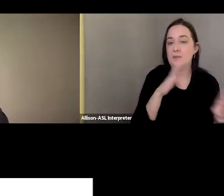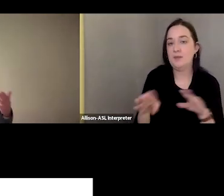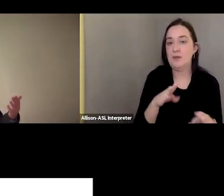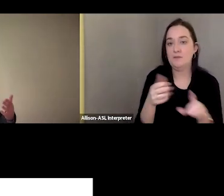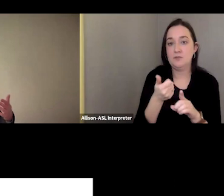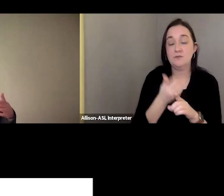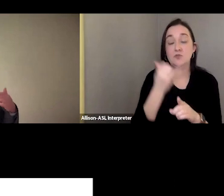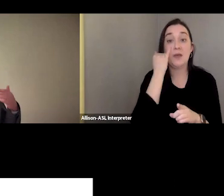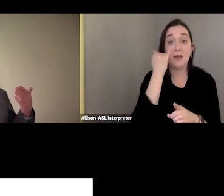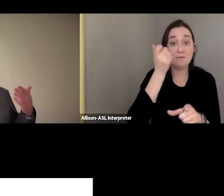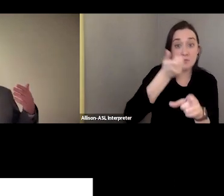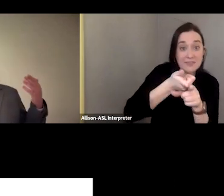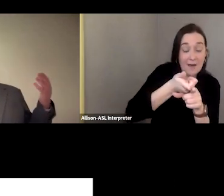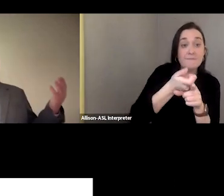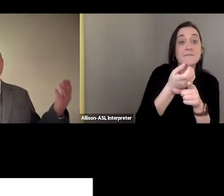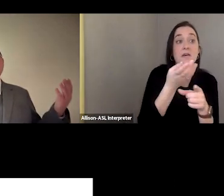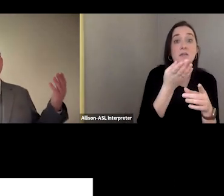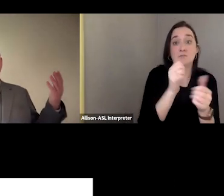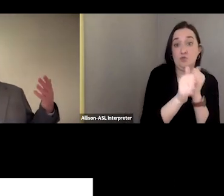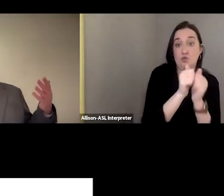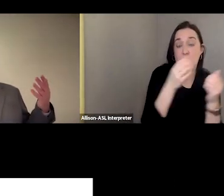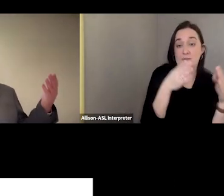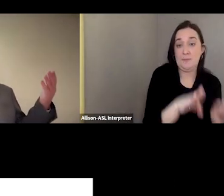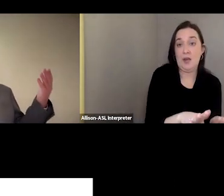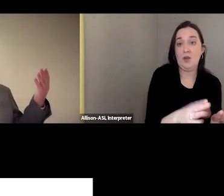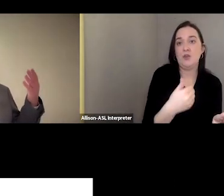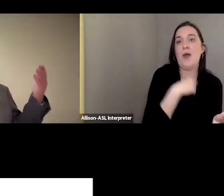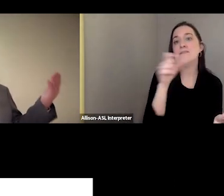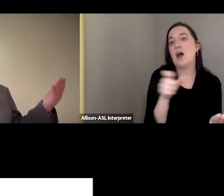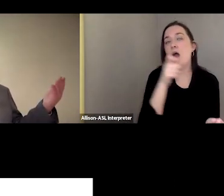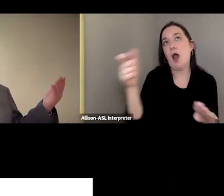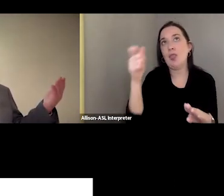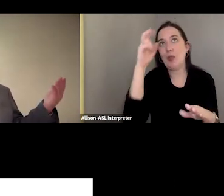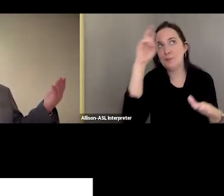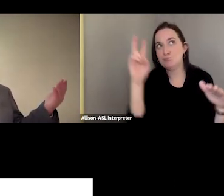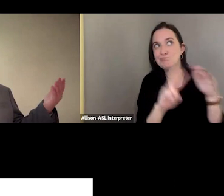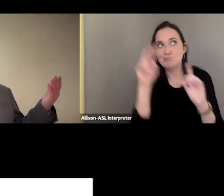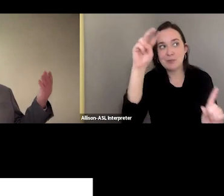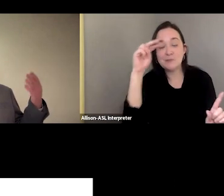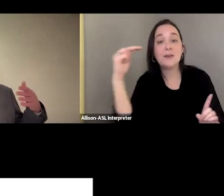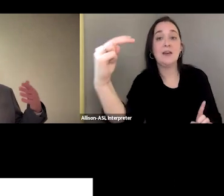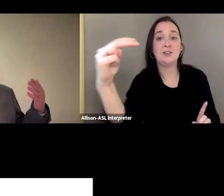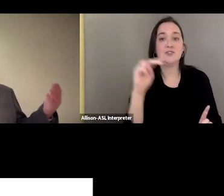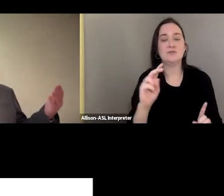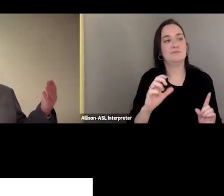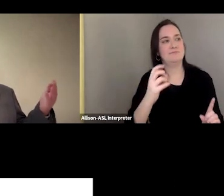you tend to have higher perceptions that other people perceive. It's acceptable to be engage in this behavior and you perceive